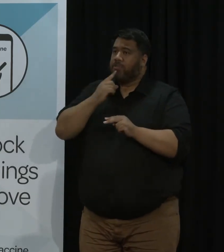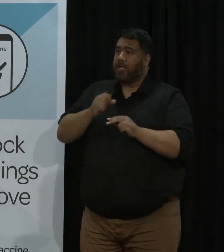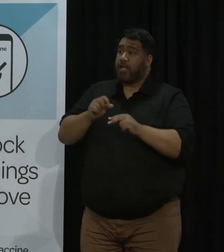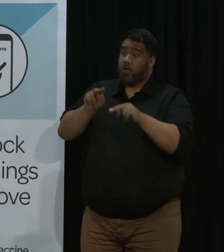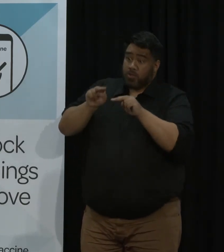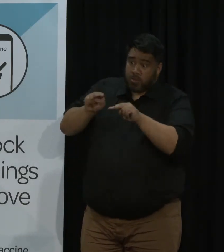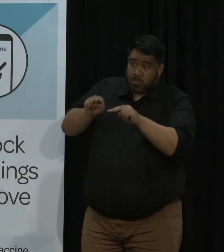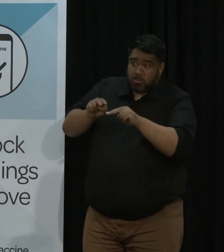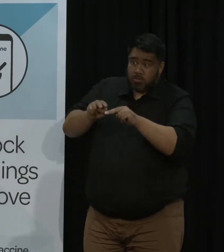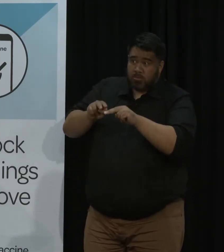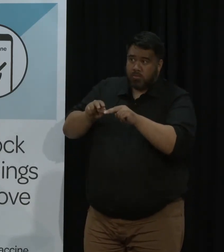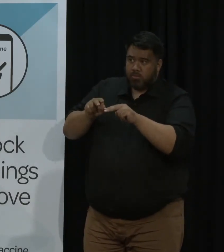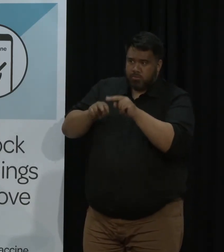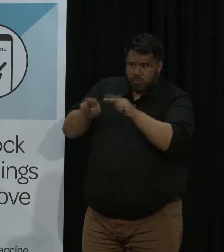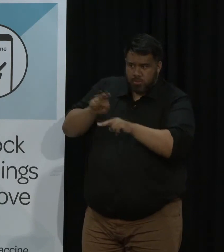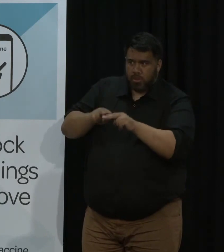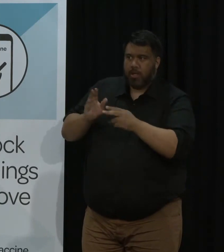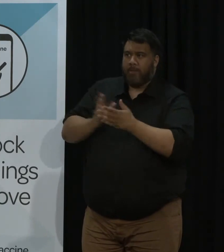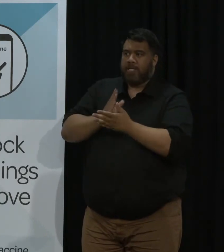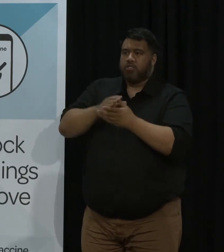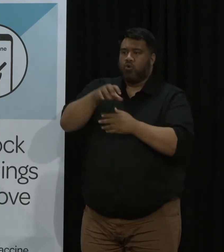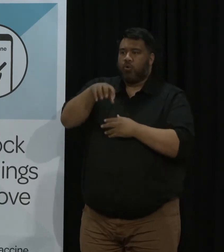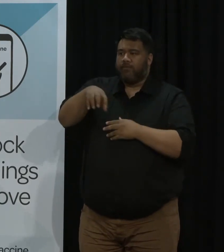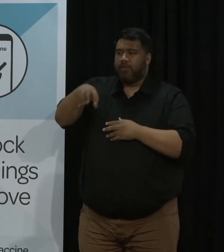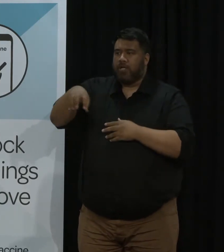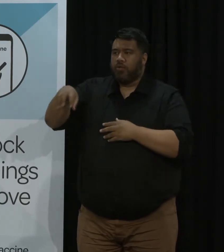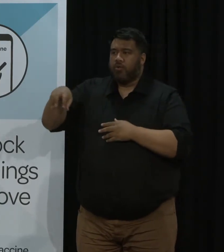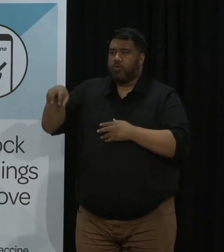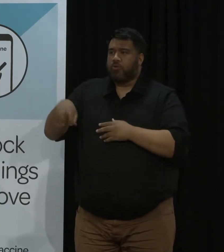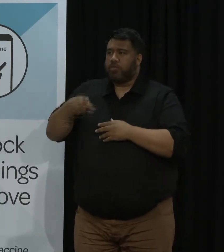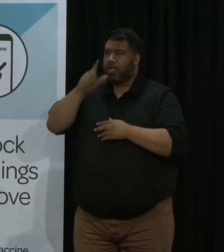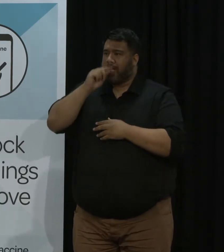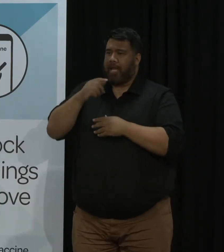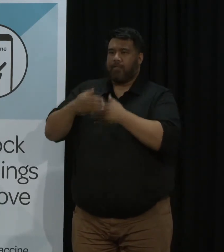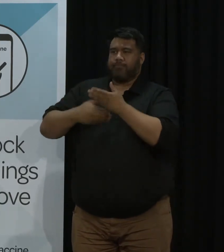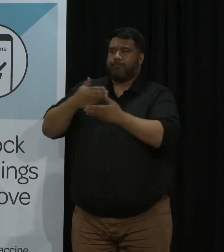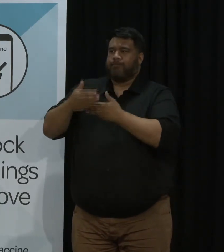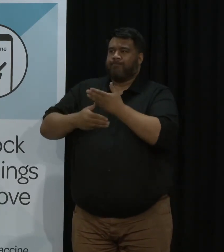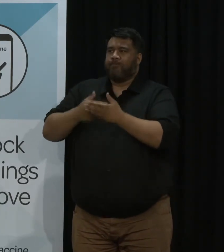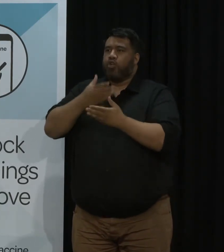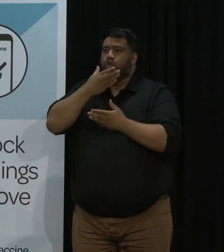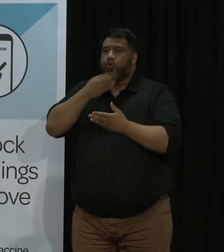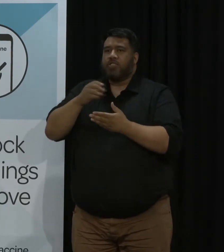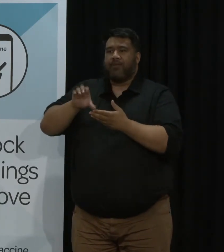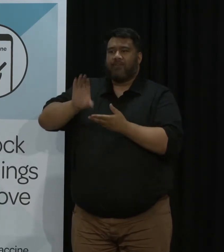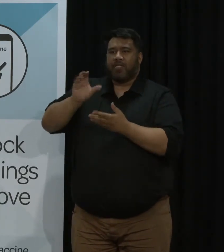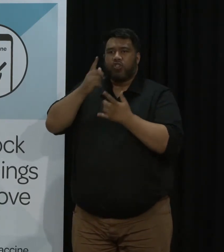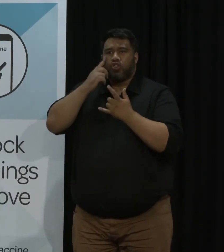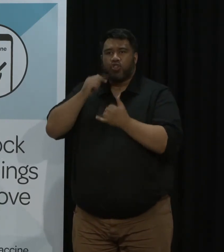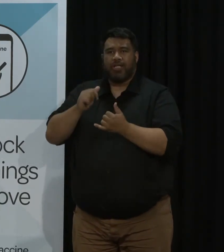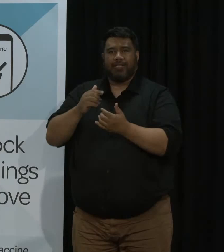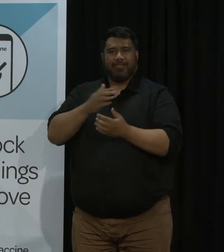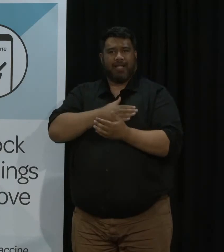There is no need to police it. No, that's not what I'm saying. I'm saying the policing